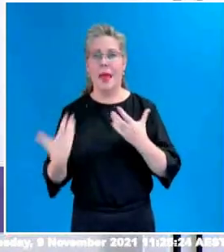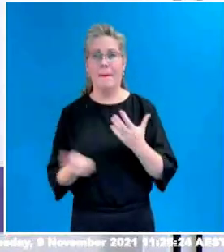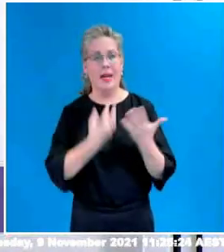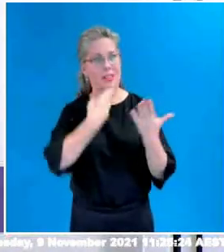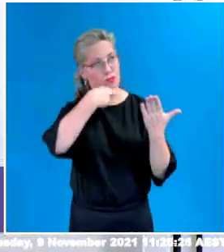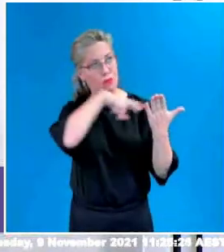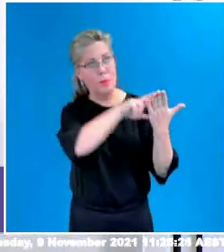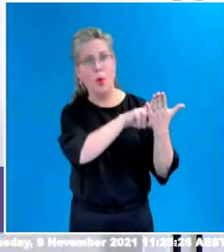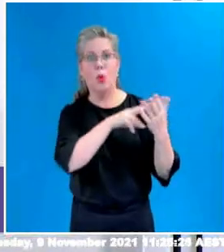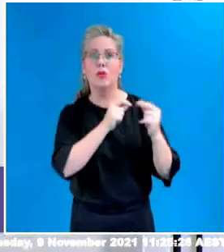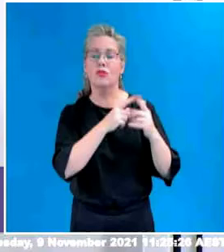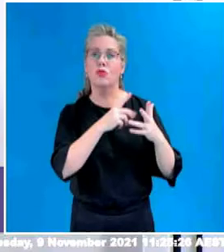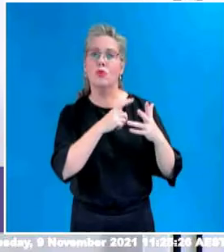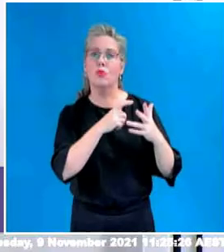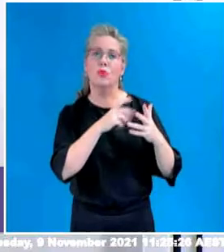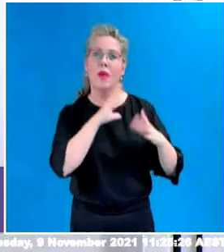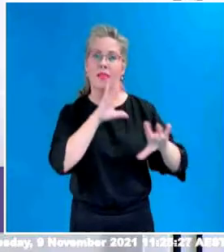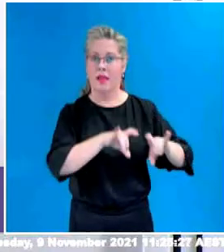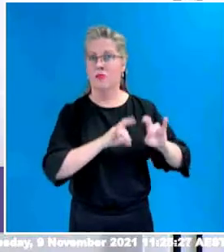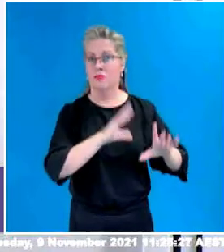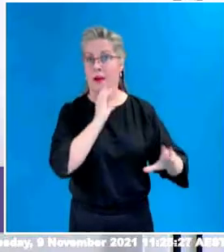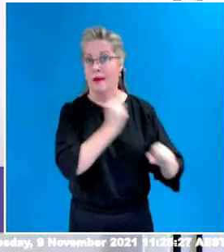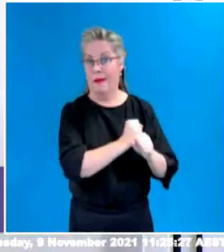Has the Modern Slavery Act made a difference?